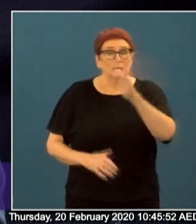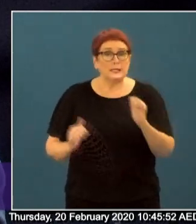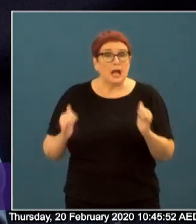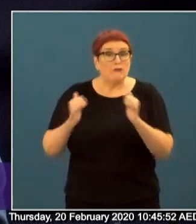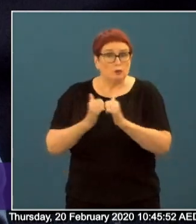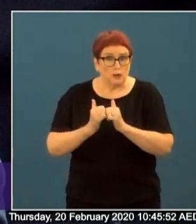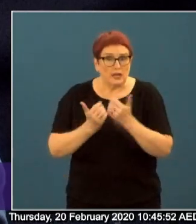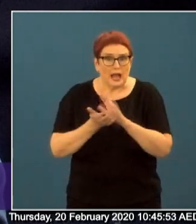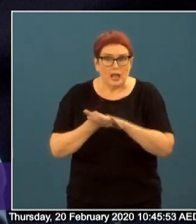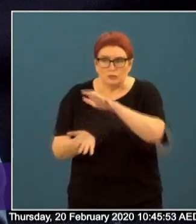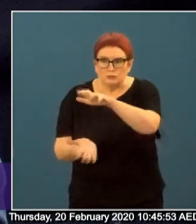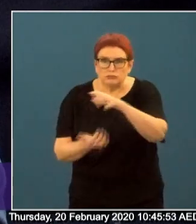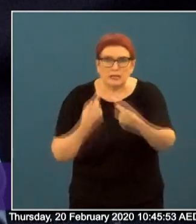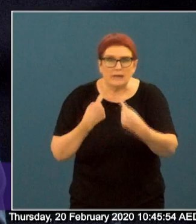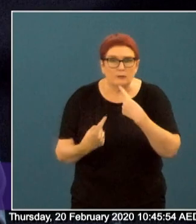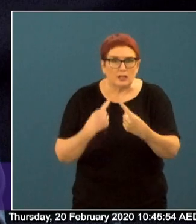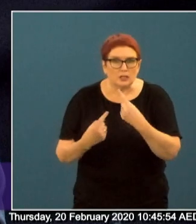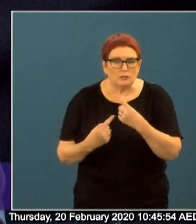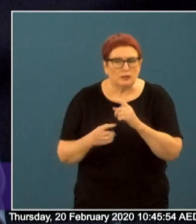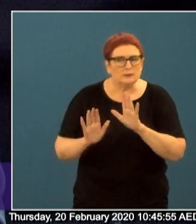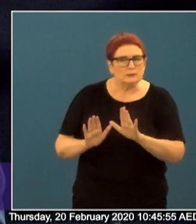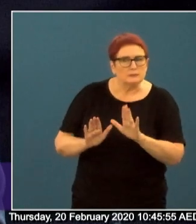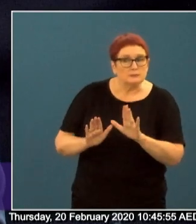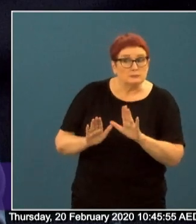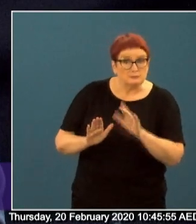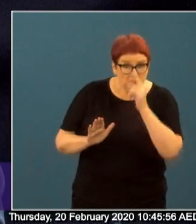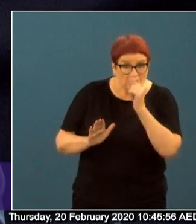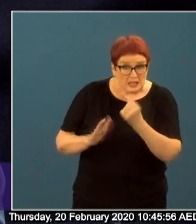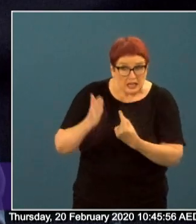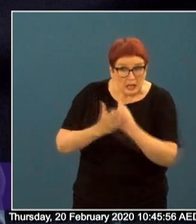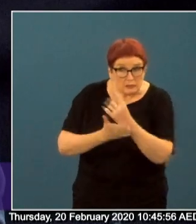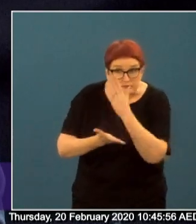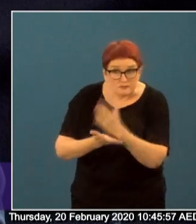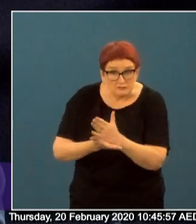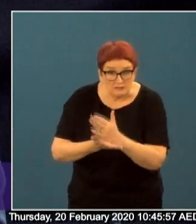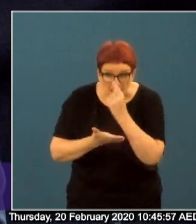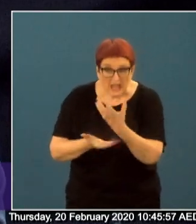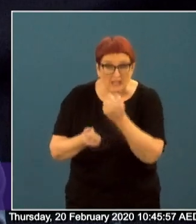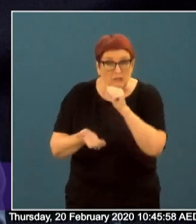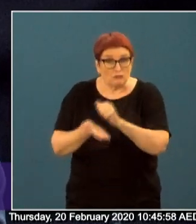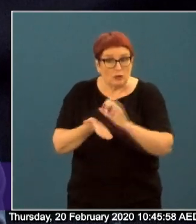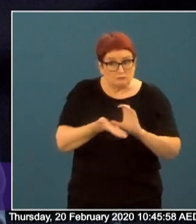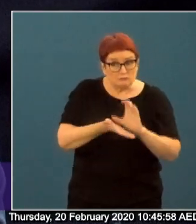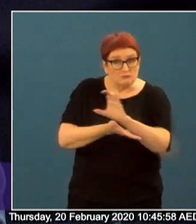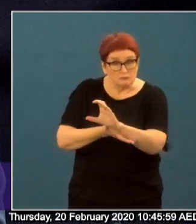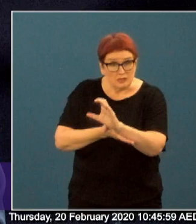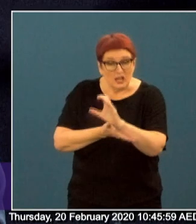I think it remains to be seen whether it is feasible, supported and adequately funded, and then made available to the public,